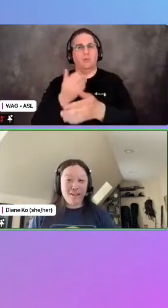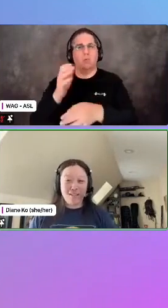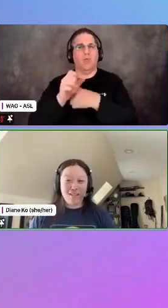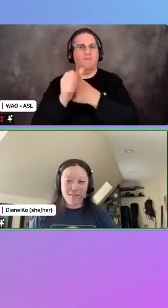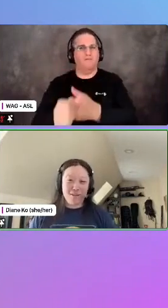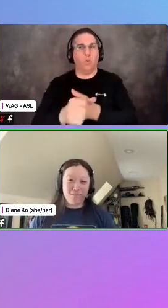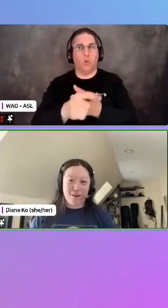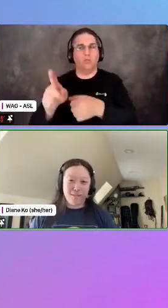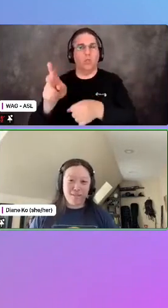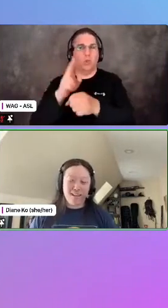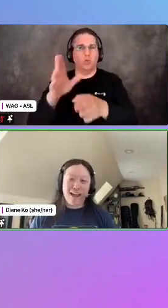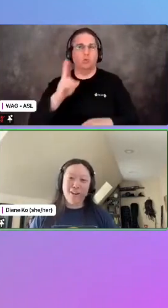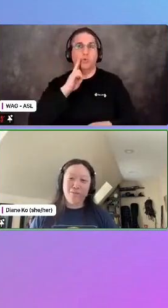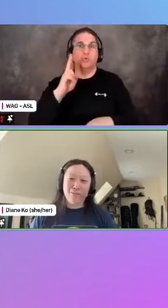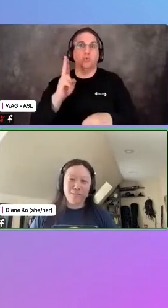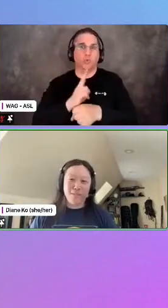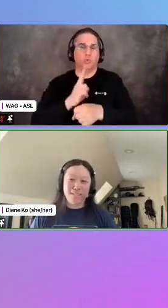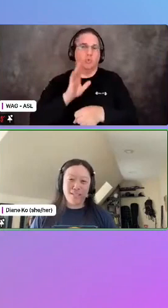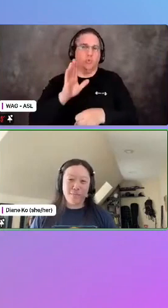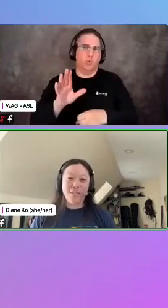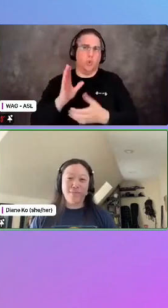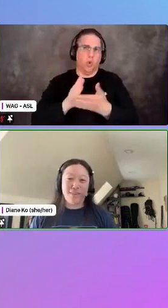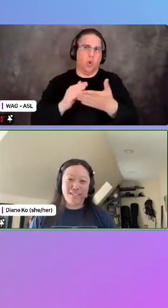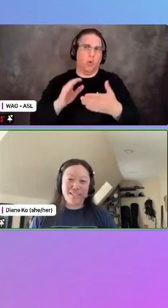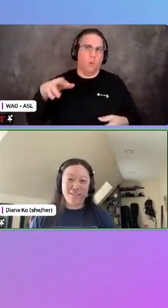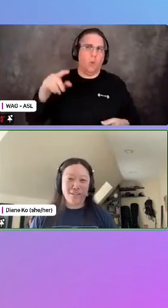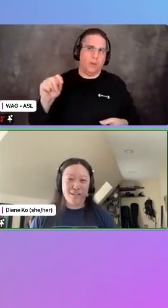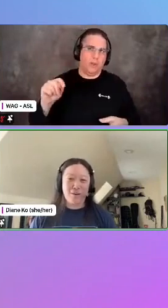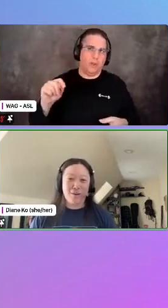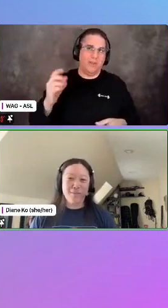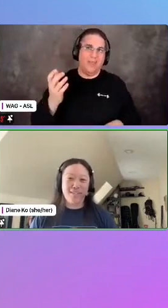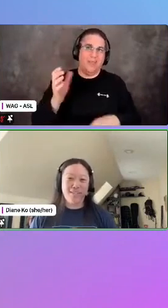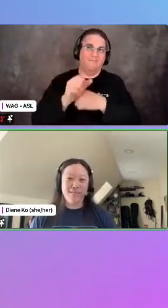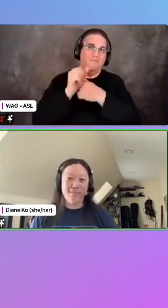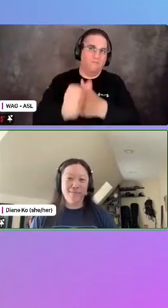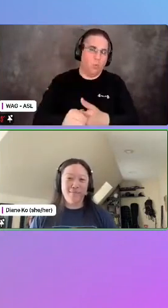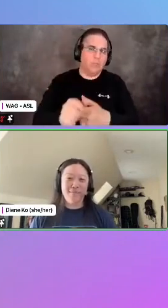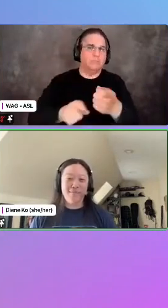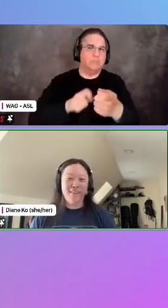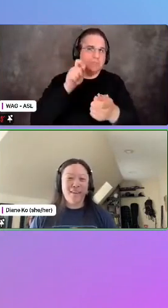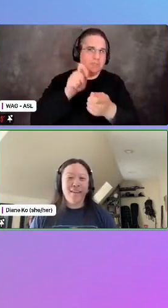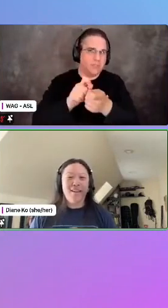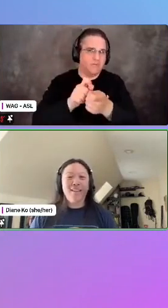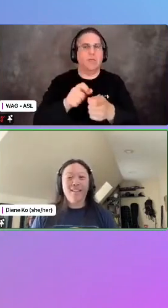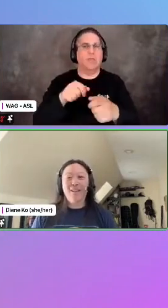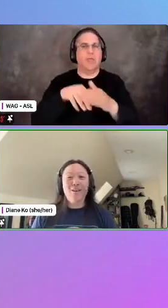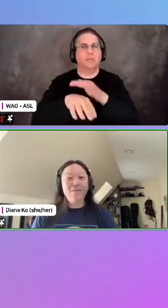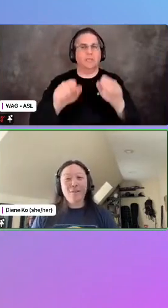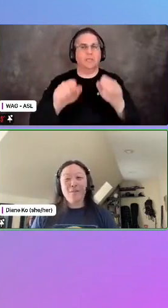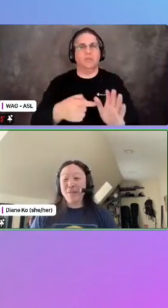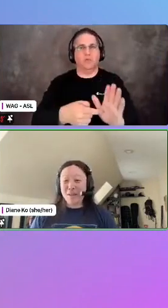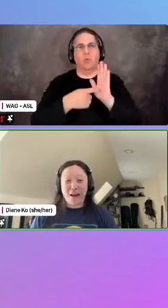in reusable components is also useful for things like field sets, word lists, or the element hierarchy needs to